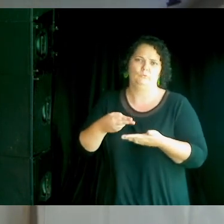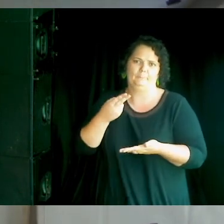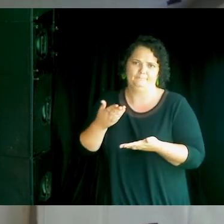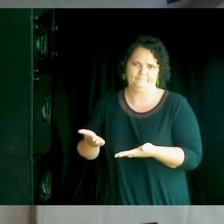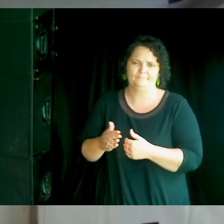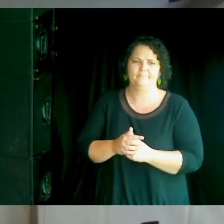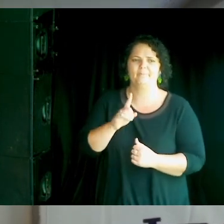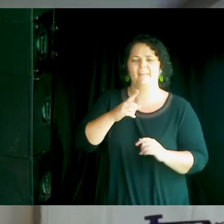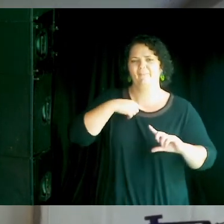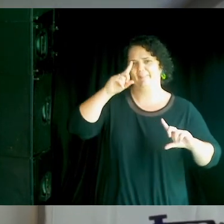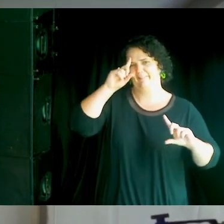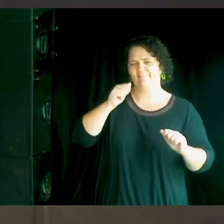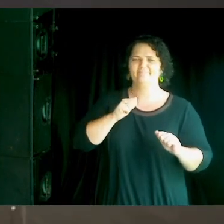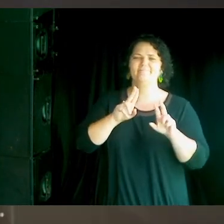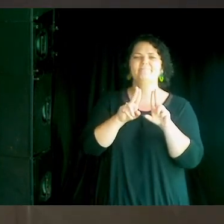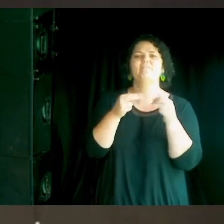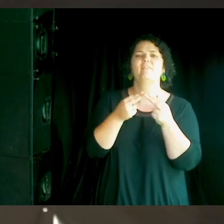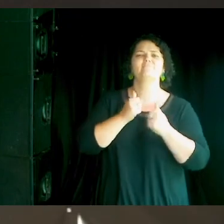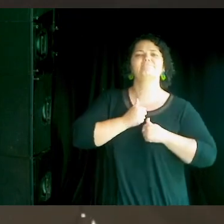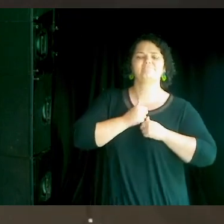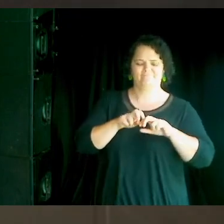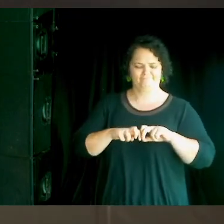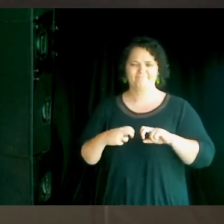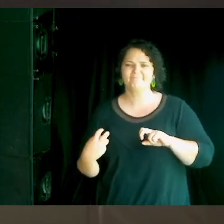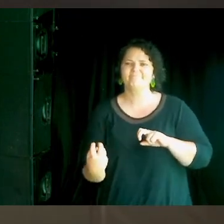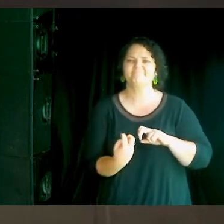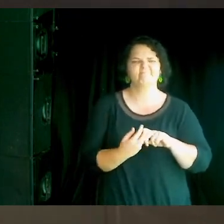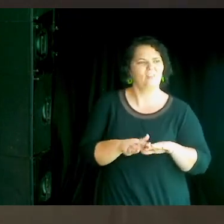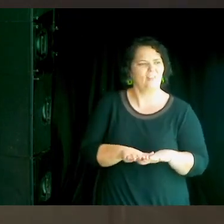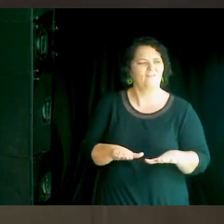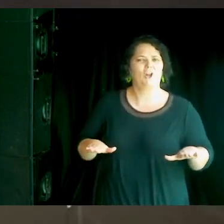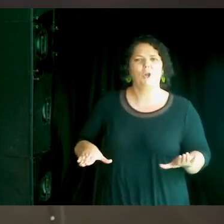call a family way of eating it yeah and actually you know one thing I want to say like Thai food